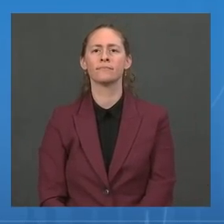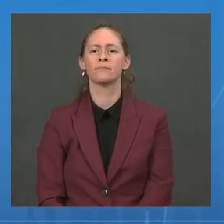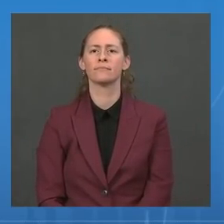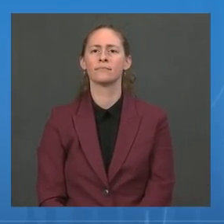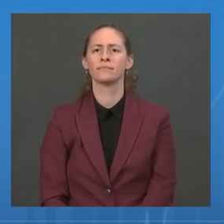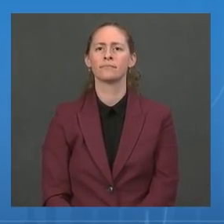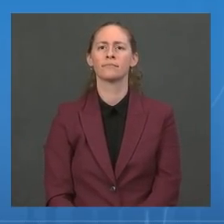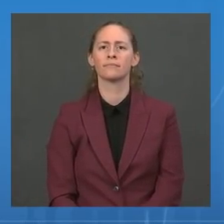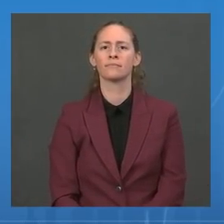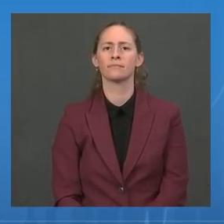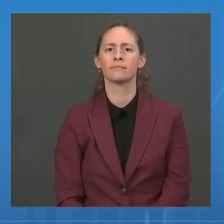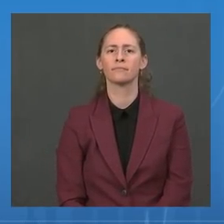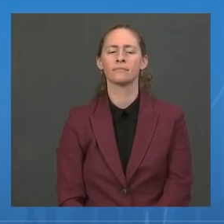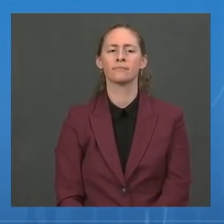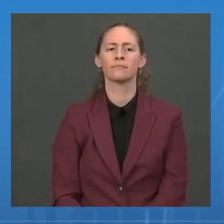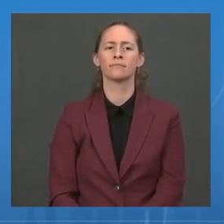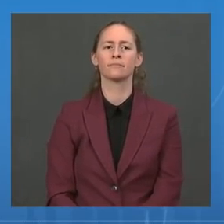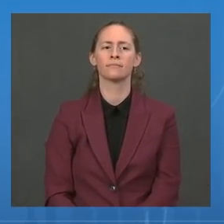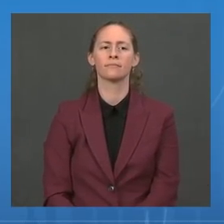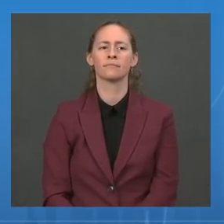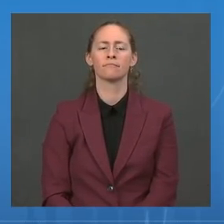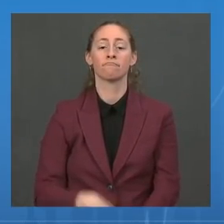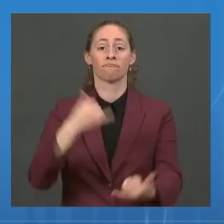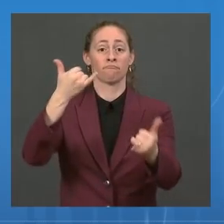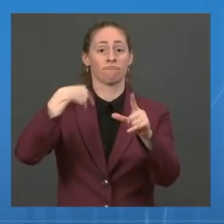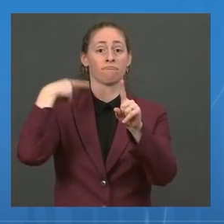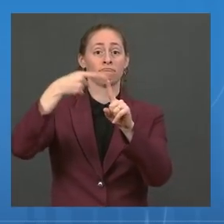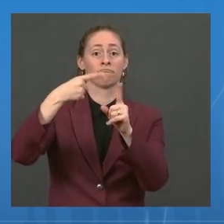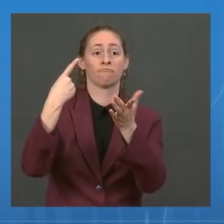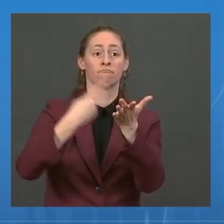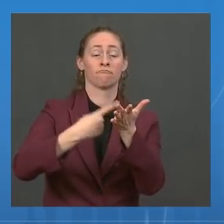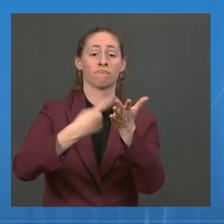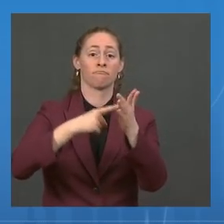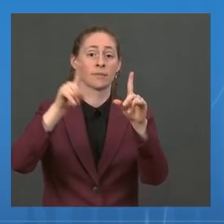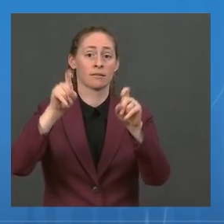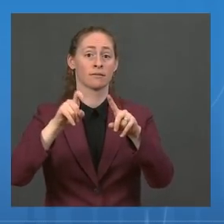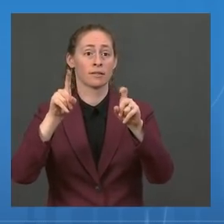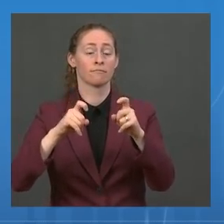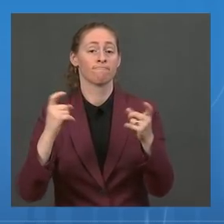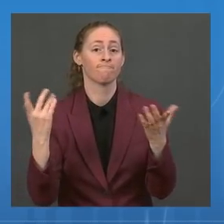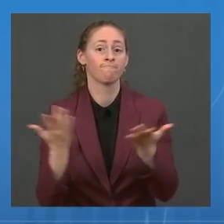So, testing capacity has increased significantly to --